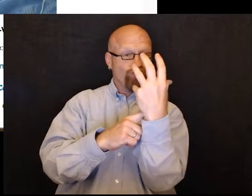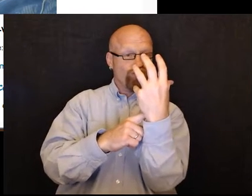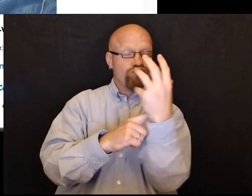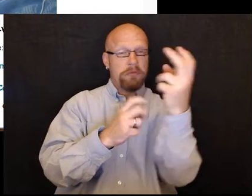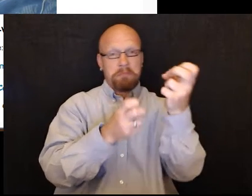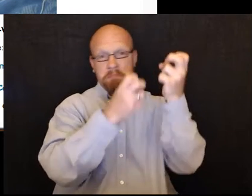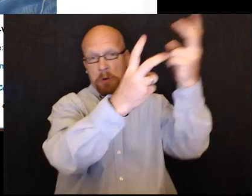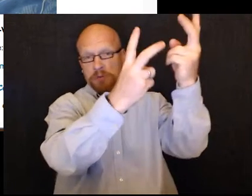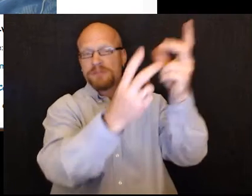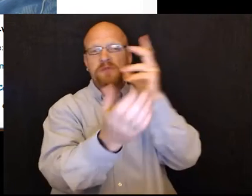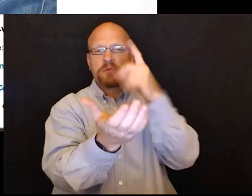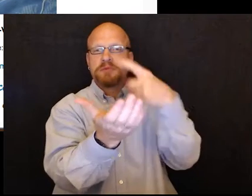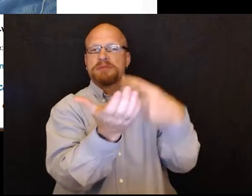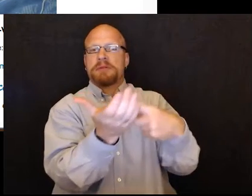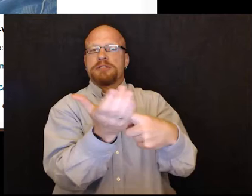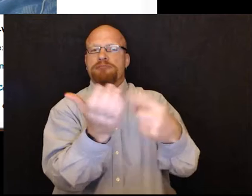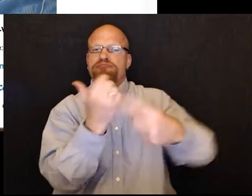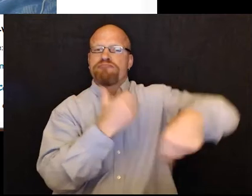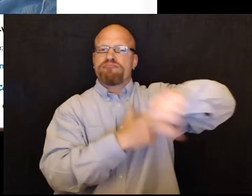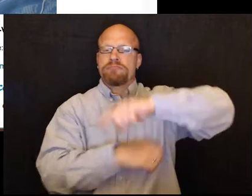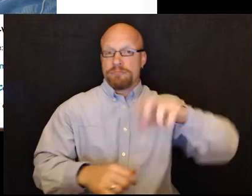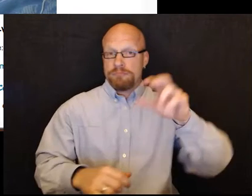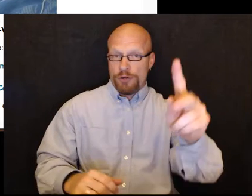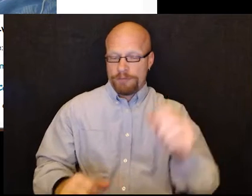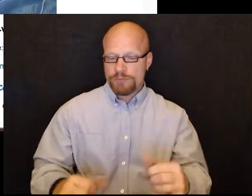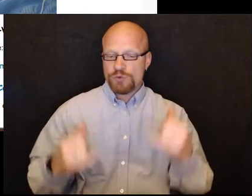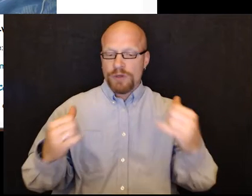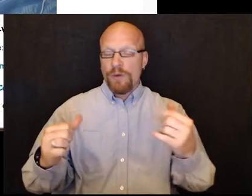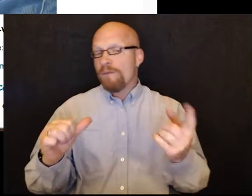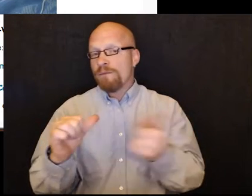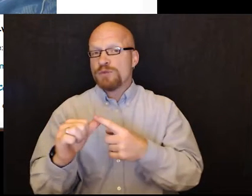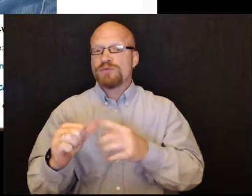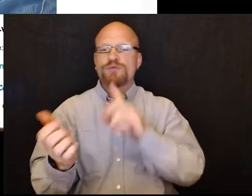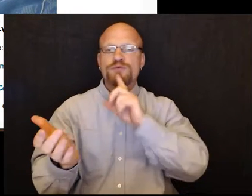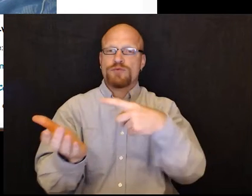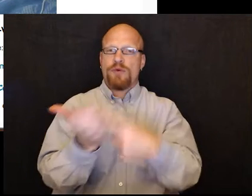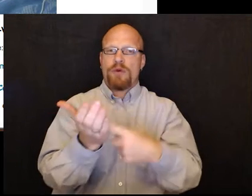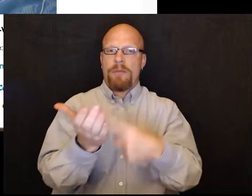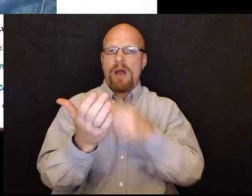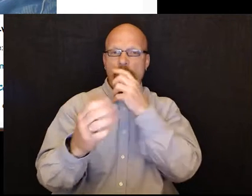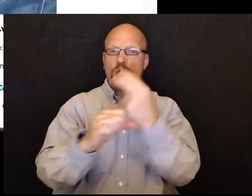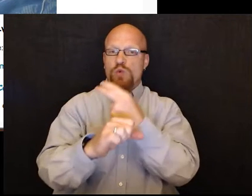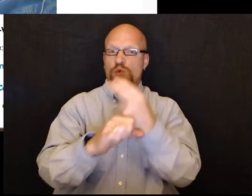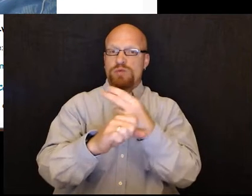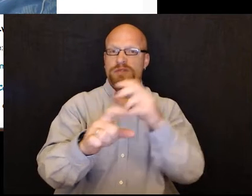the course recording yourself discussing problems or whatever and posting them